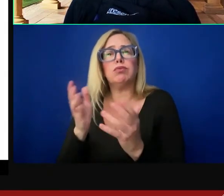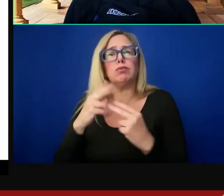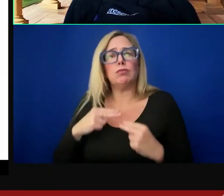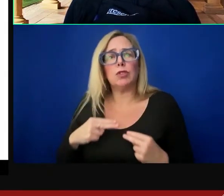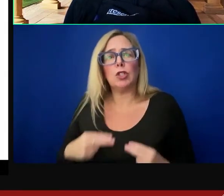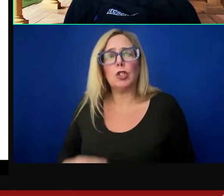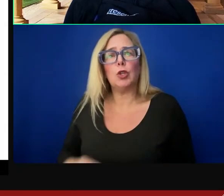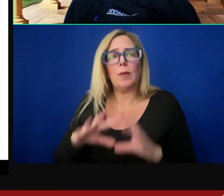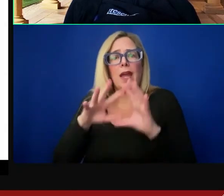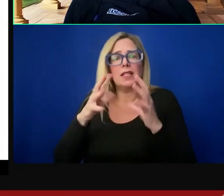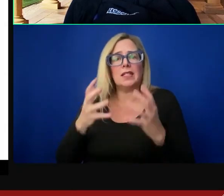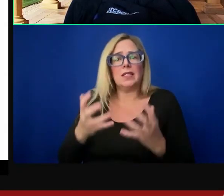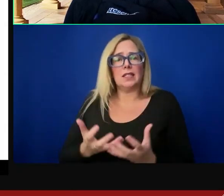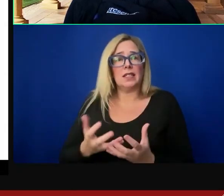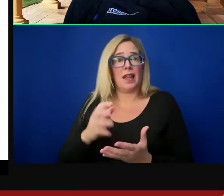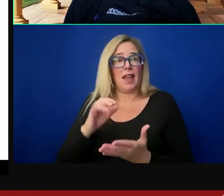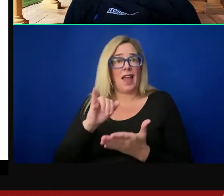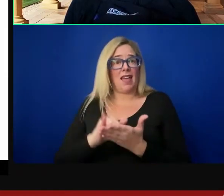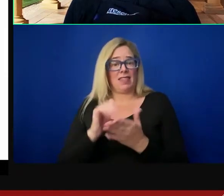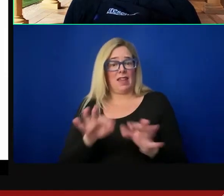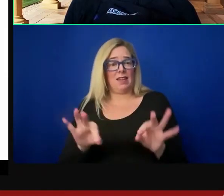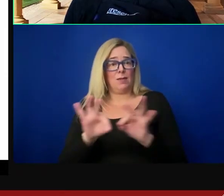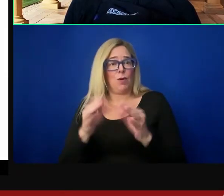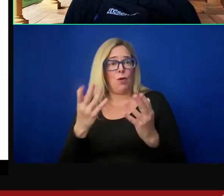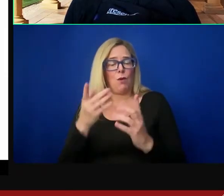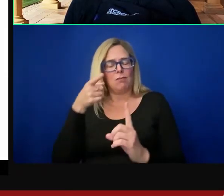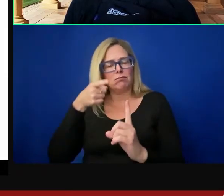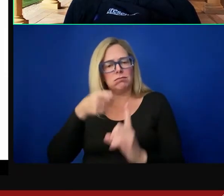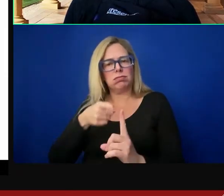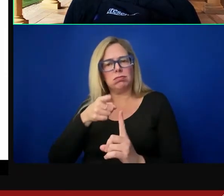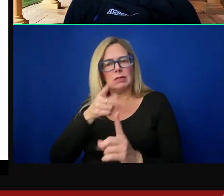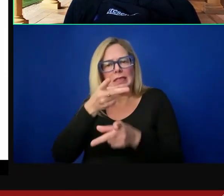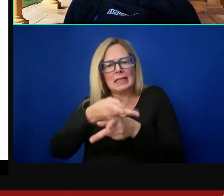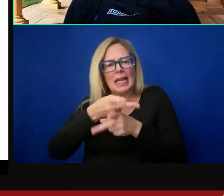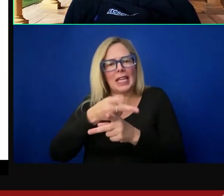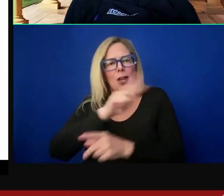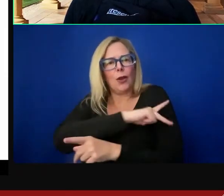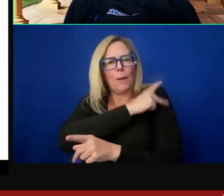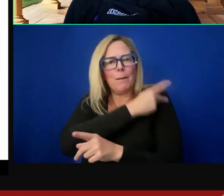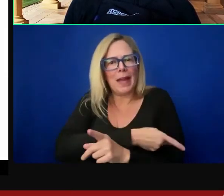for the patient. Bettering the ability of physicians to truly care for and express